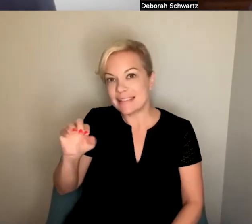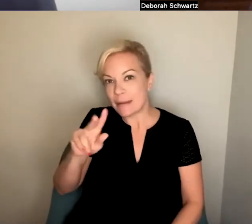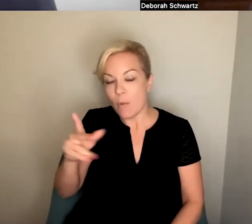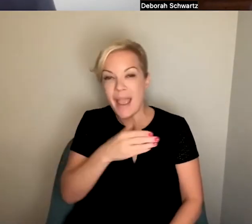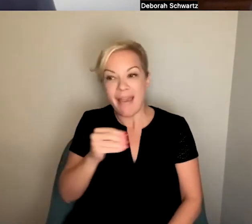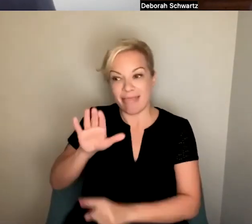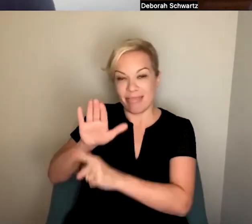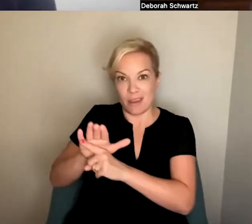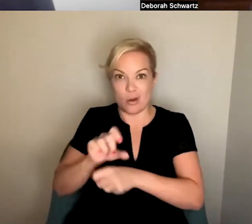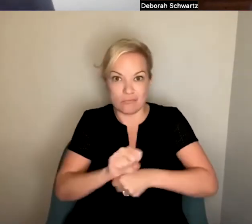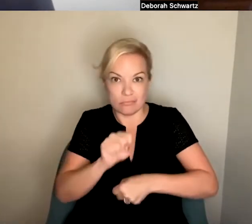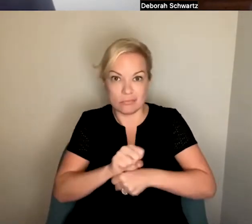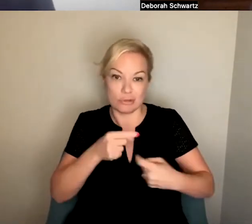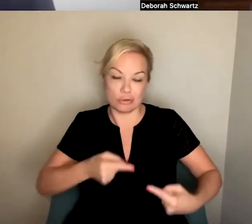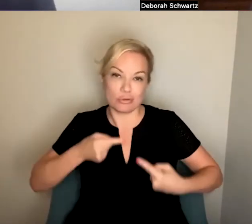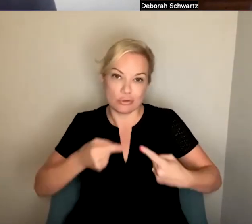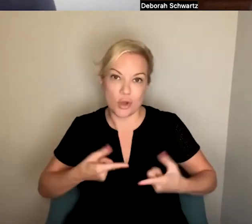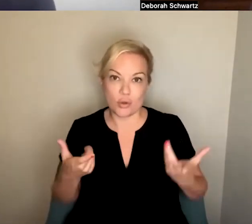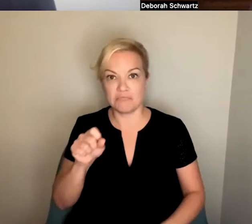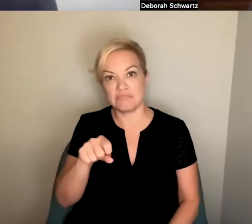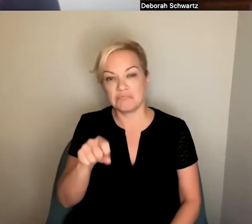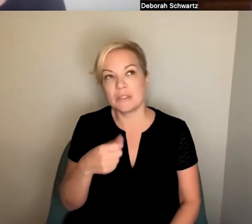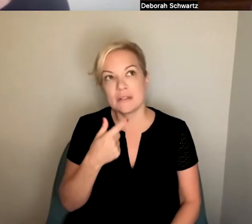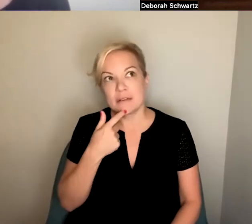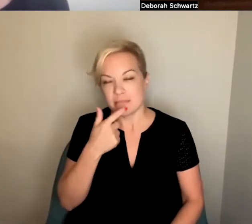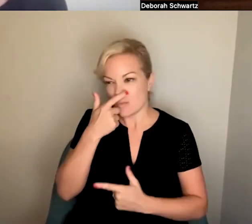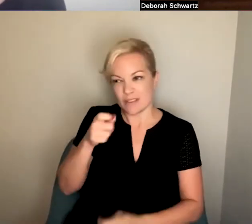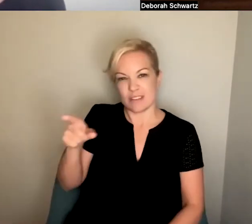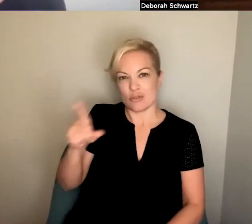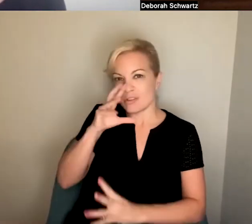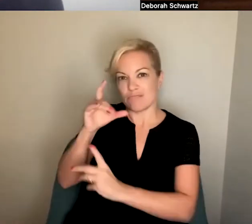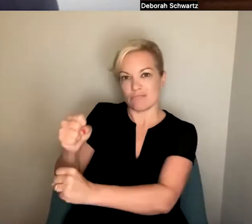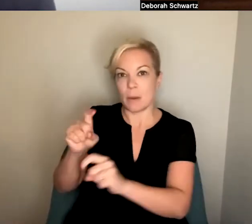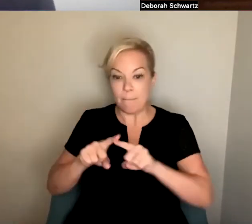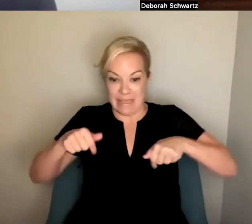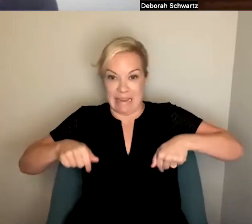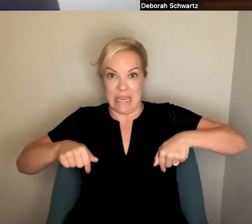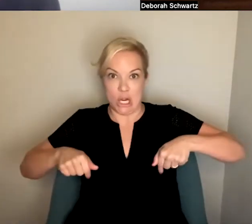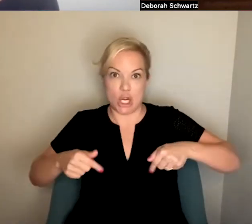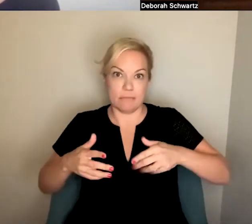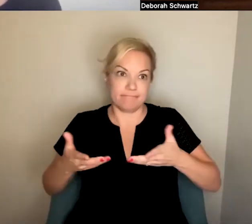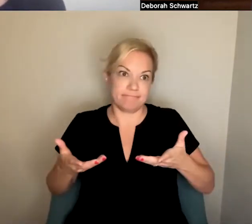and yeah I don't, I don't think there's anything Yeah Like in our Capital City